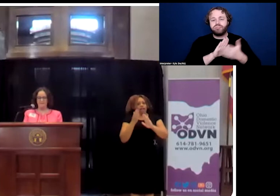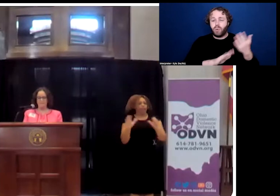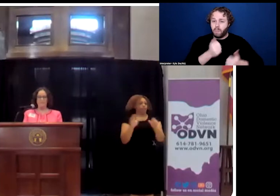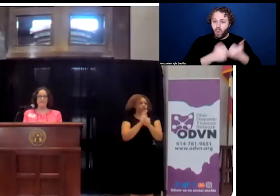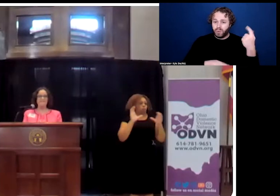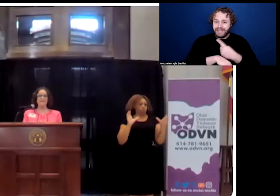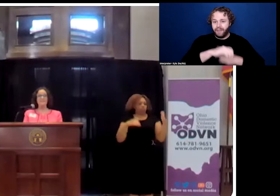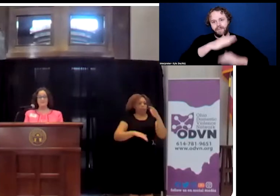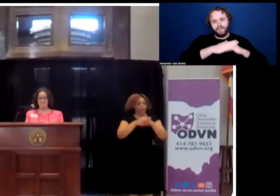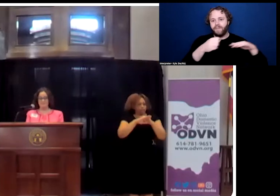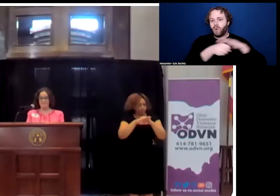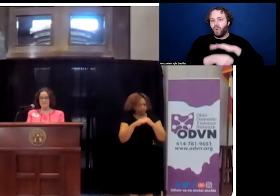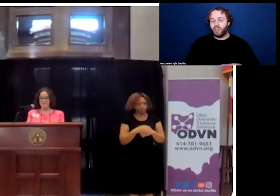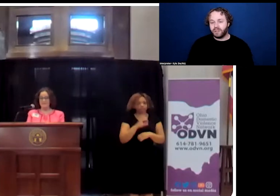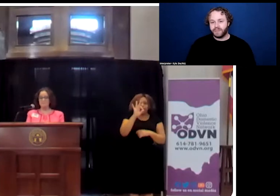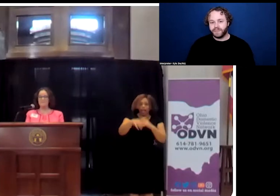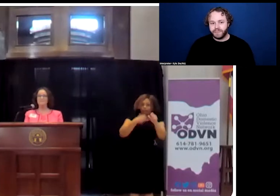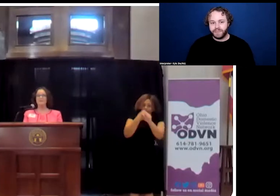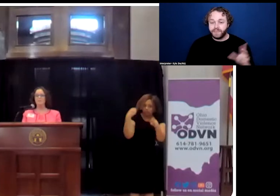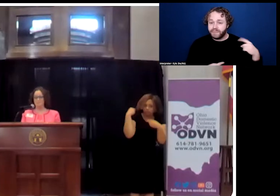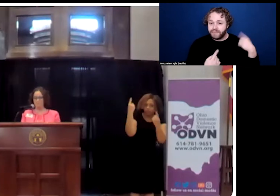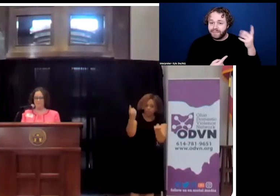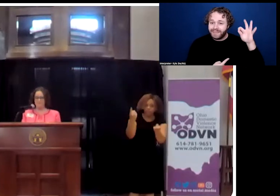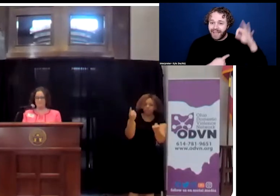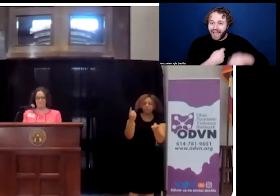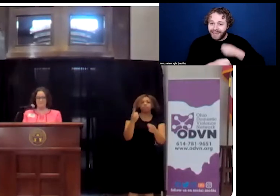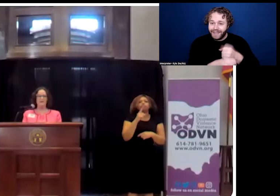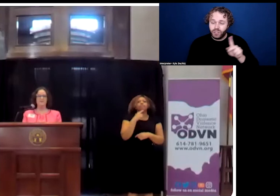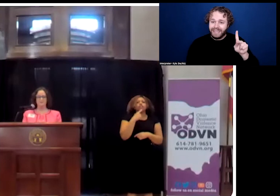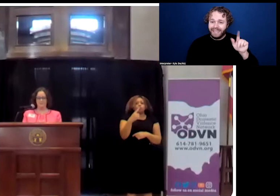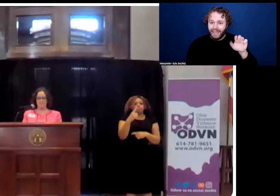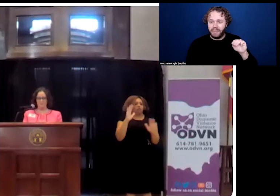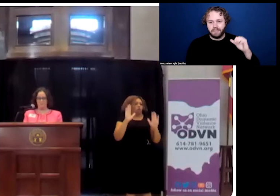for the last nine years. Kim has been a stalwart presence on the ODVN board.